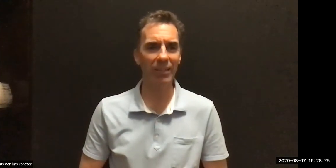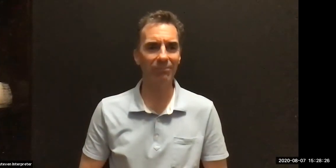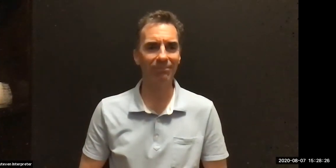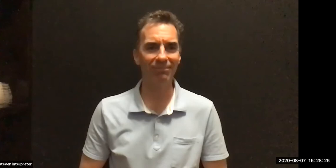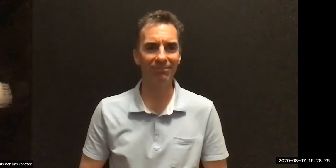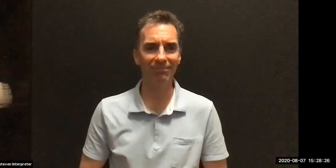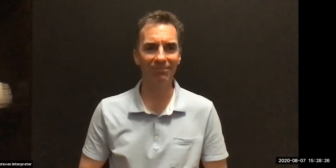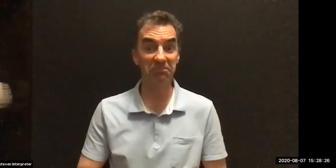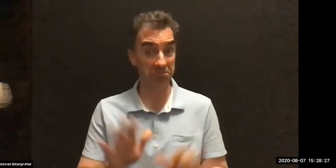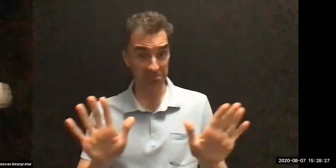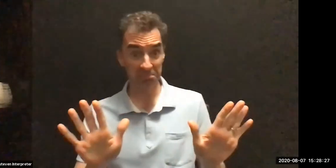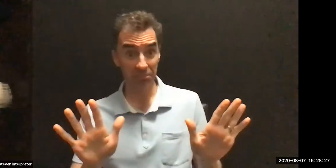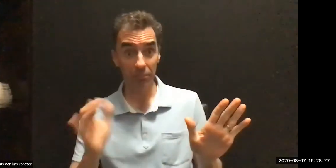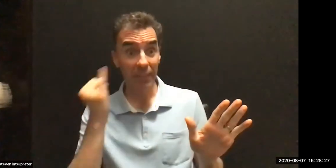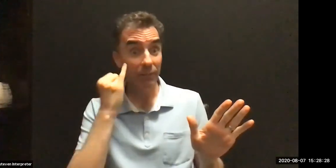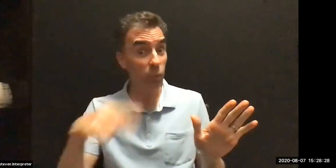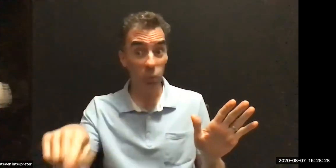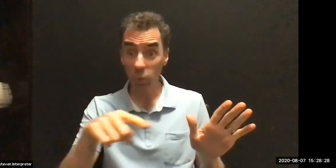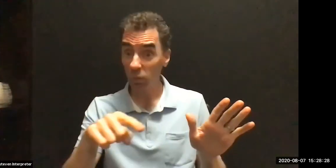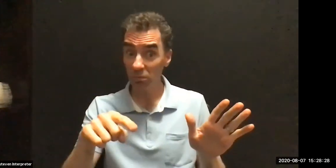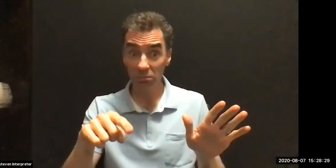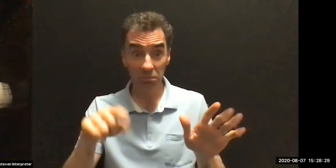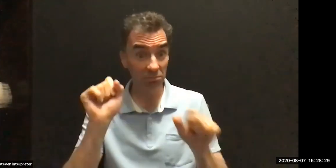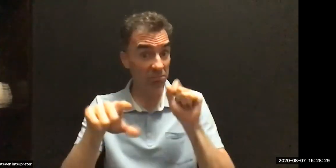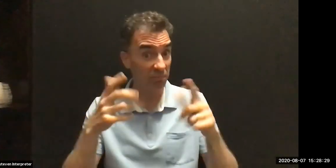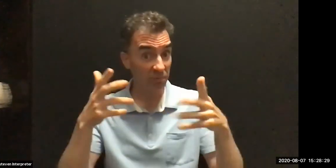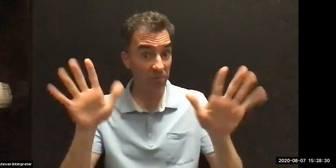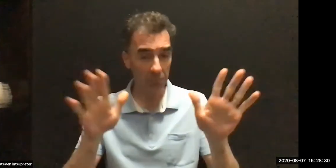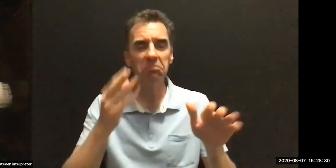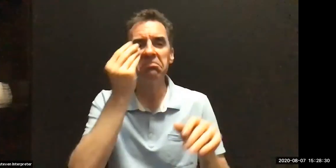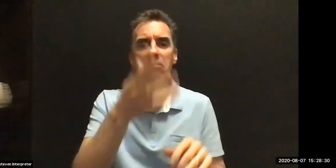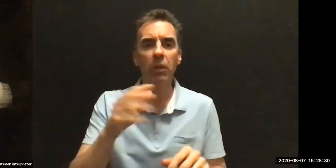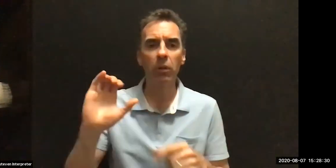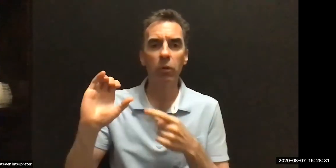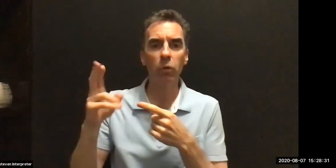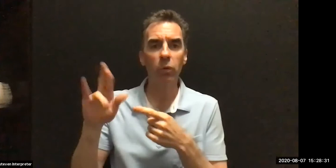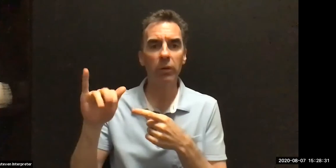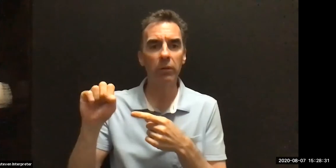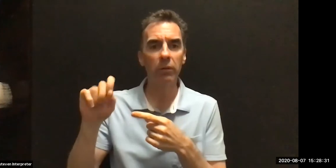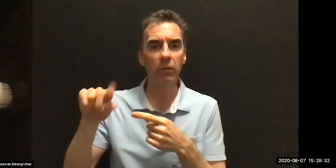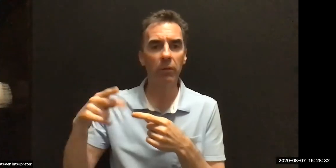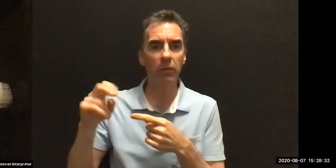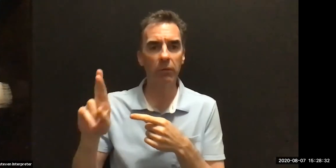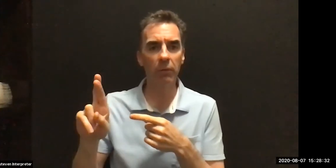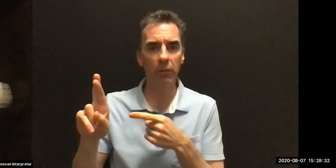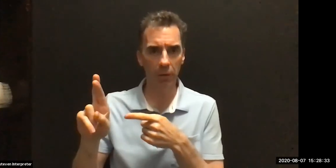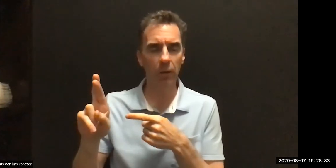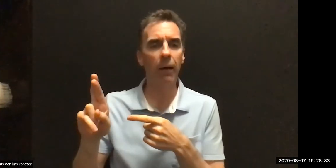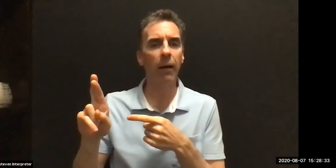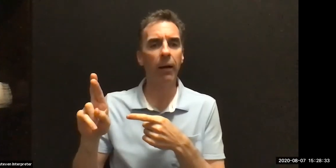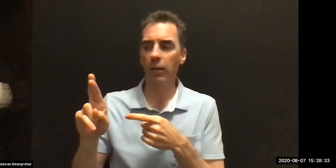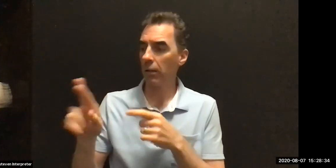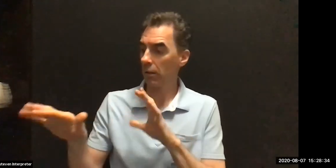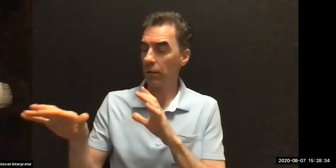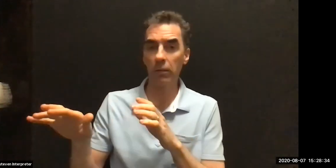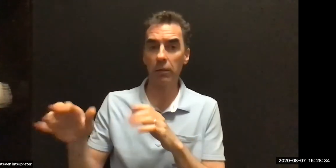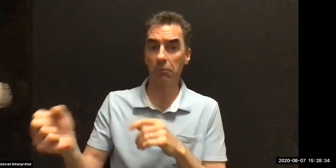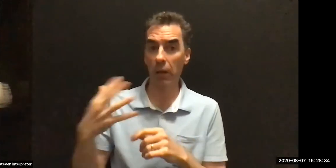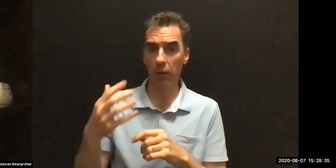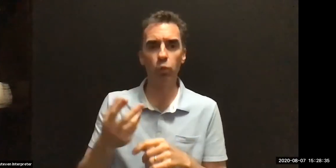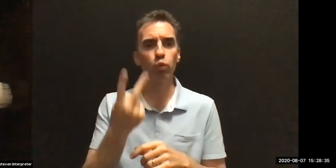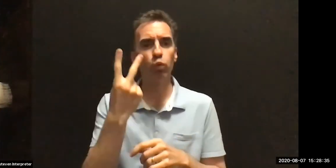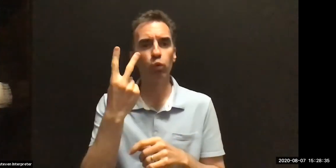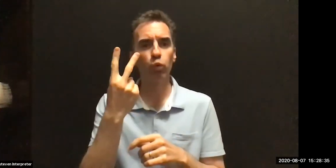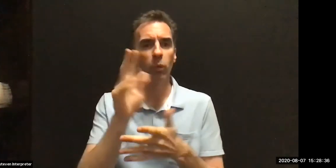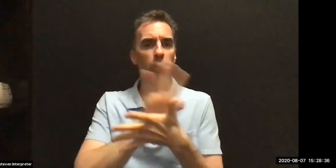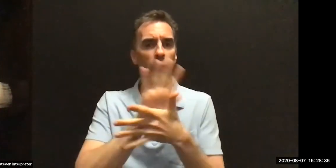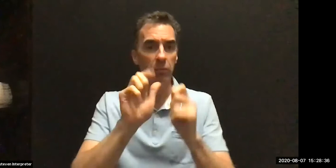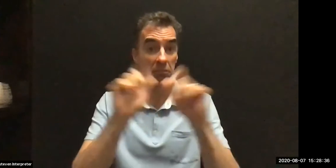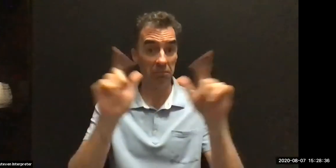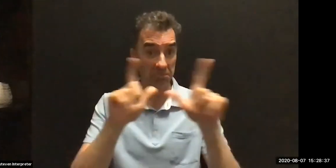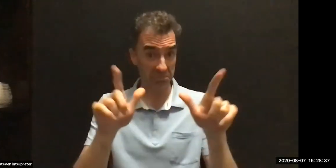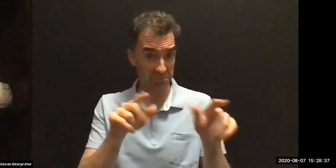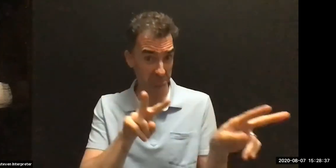Susi Nitzel: Okay, if there's no more questions, Christopher sent me a couple of videos, and then I'd like to play for you.